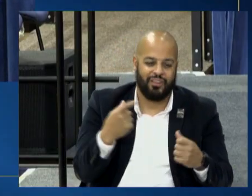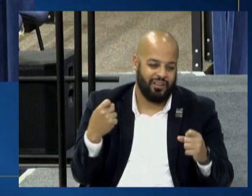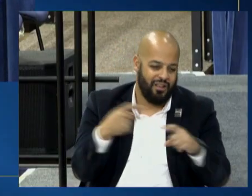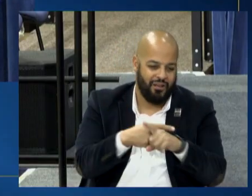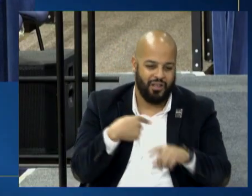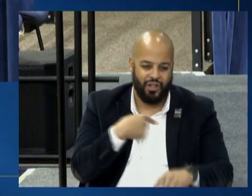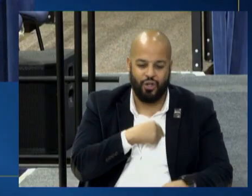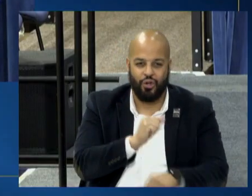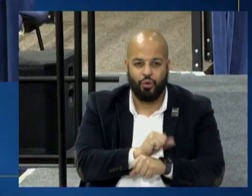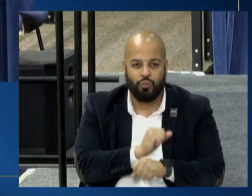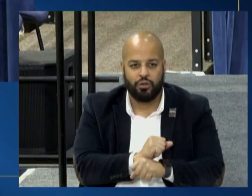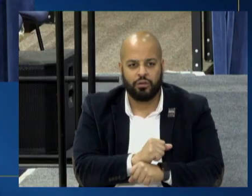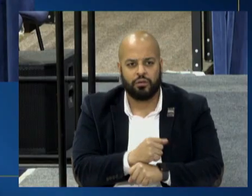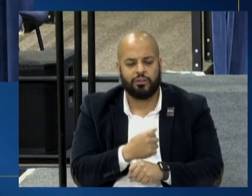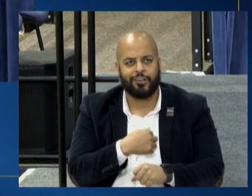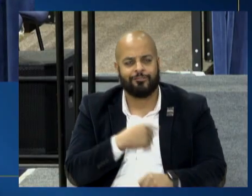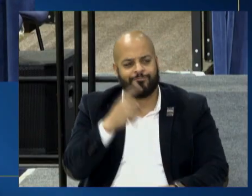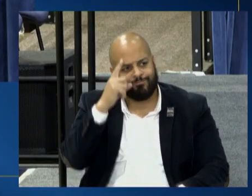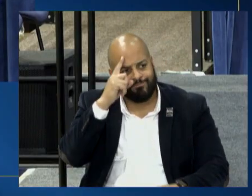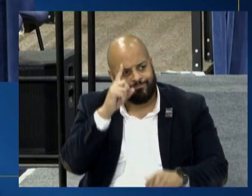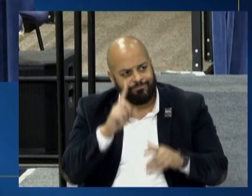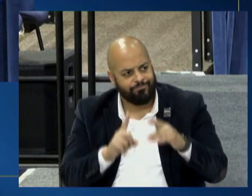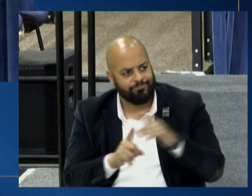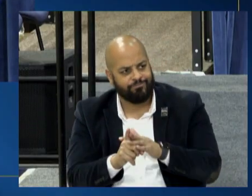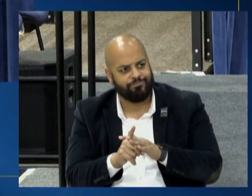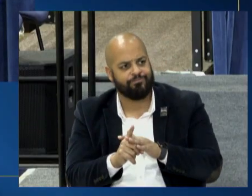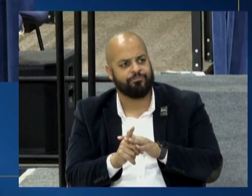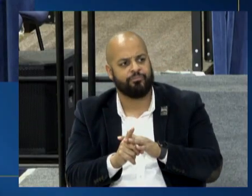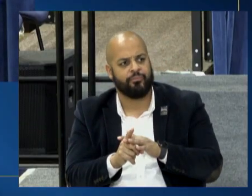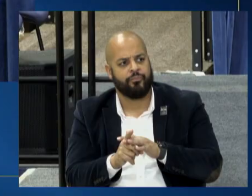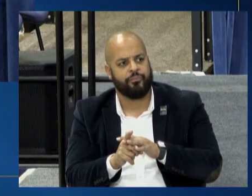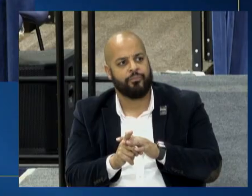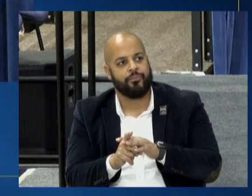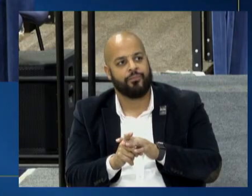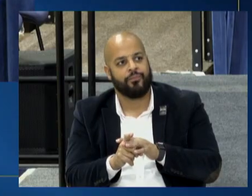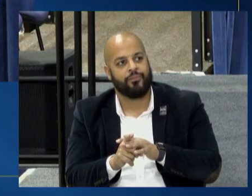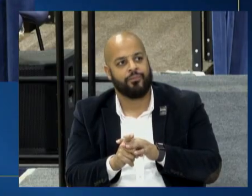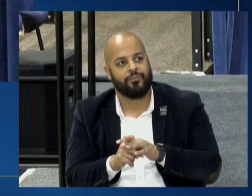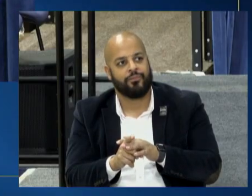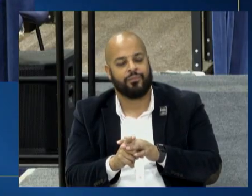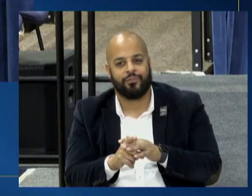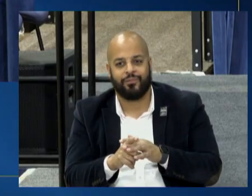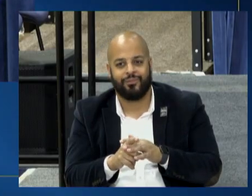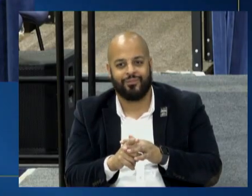I thought of the slide puzzle that I think many of you are familiar with. It's a children's toy.